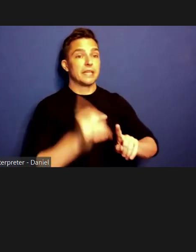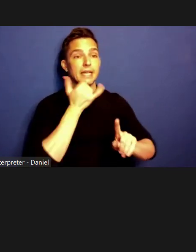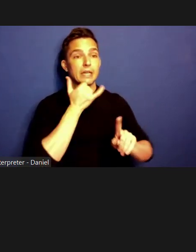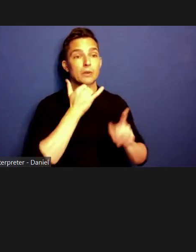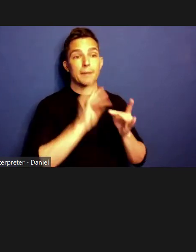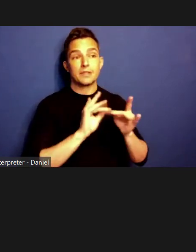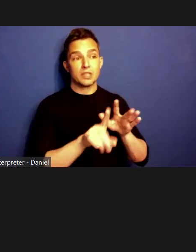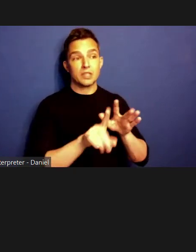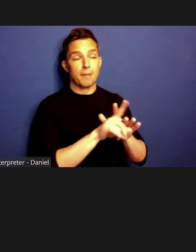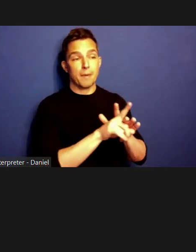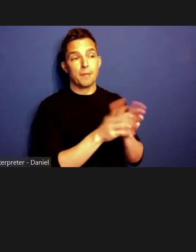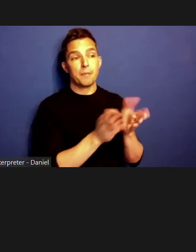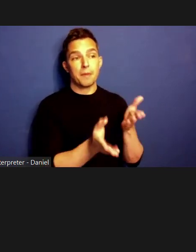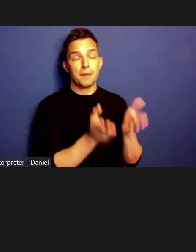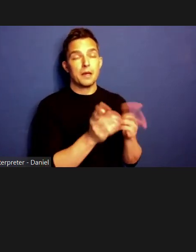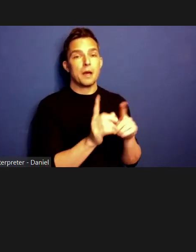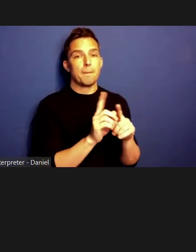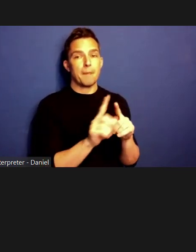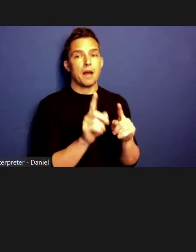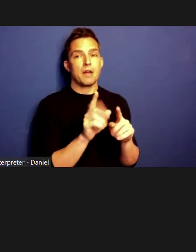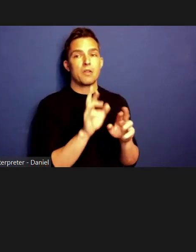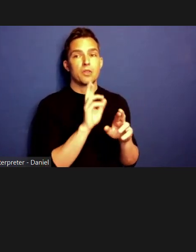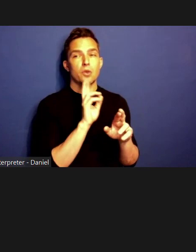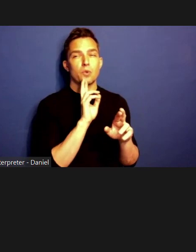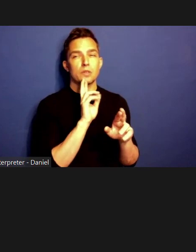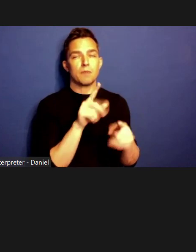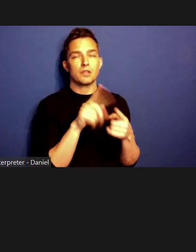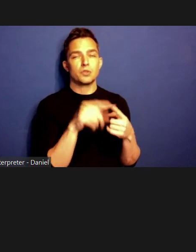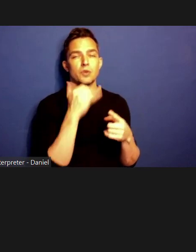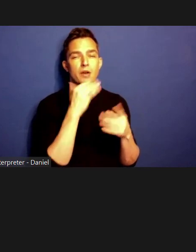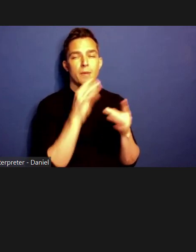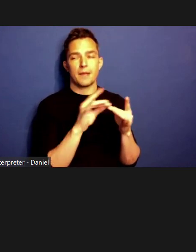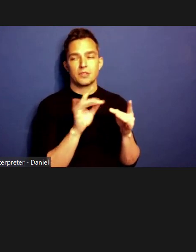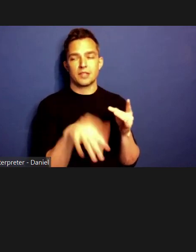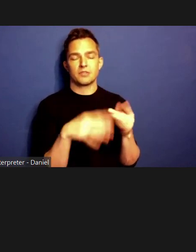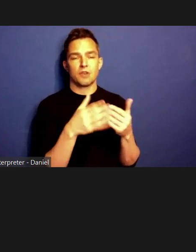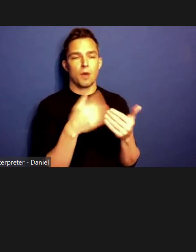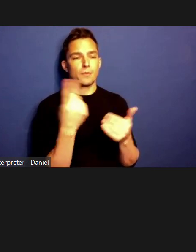to the error messages is almost always the same, regardless what it